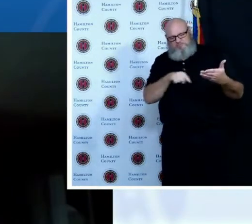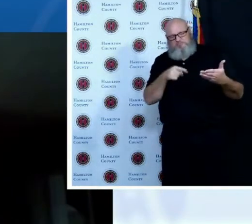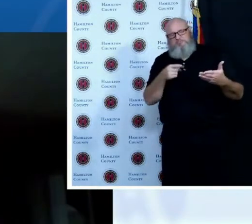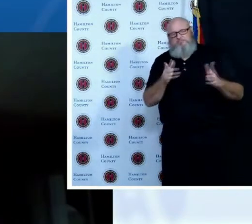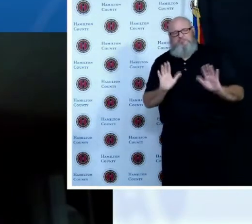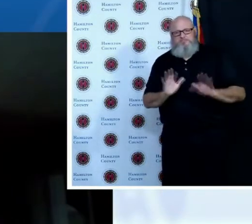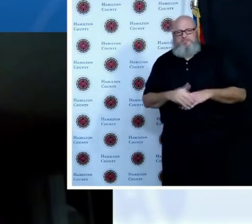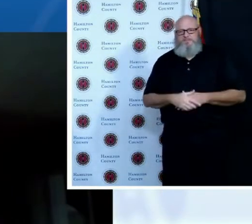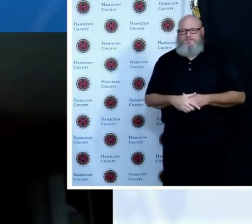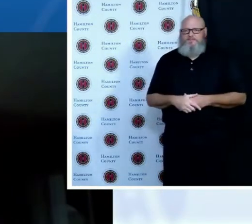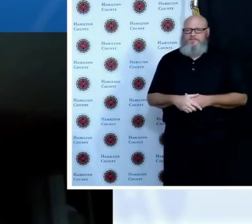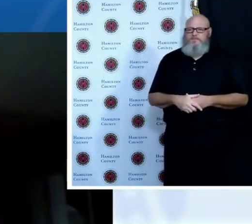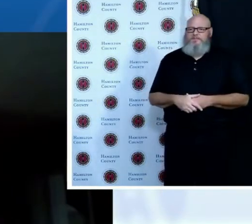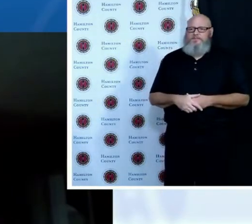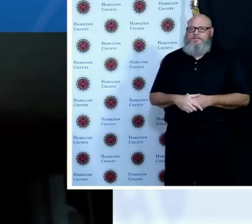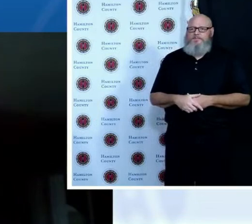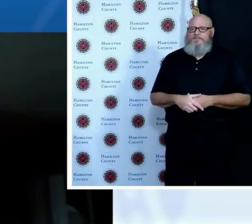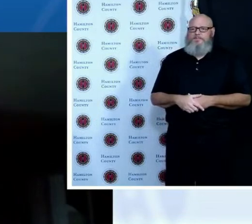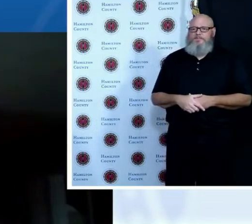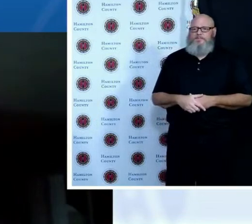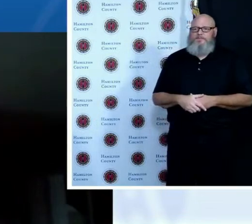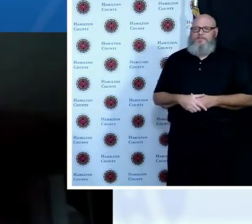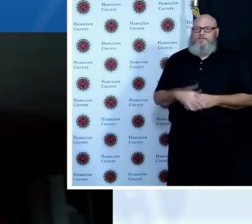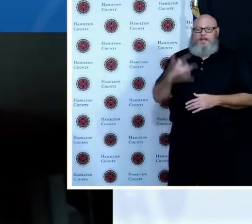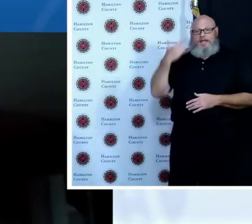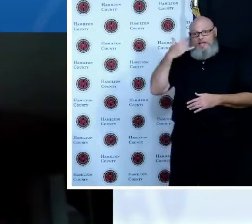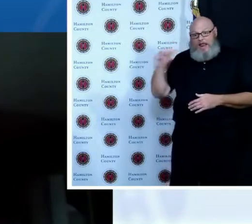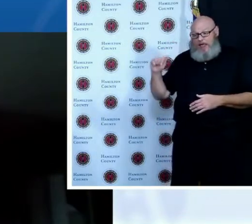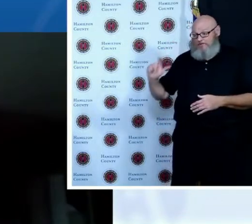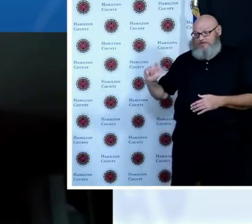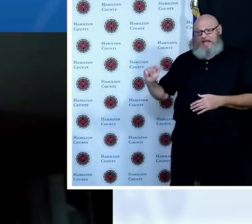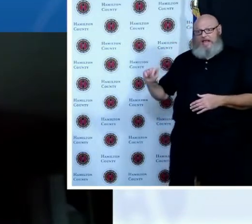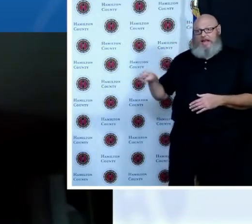coded and not probably not gonna make it without a trip to the hospital not to